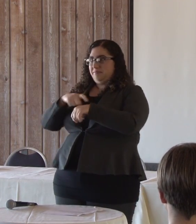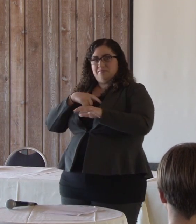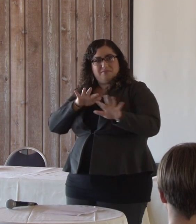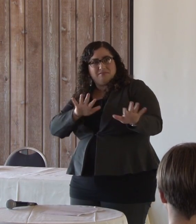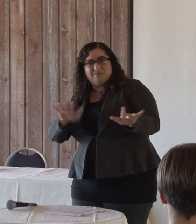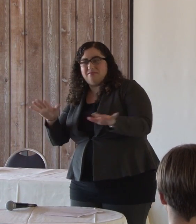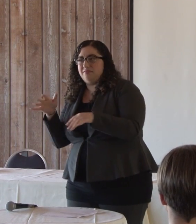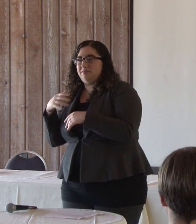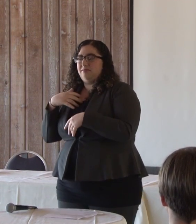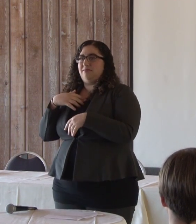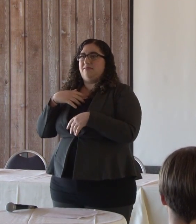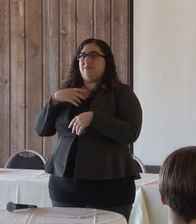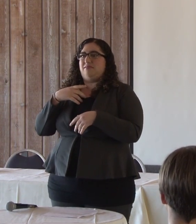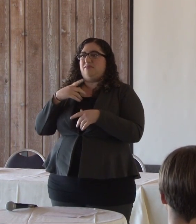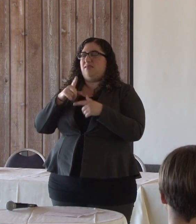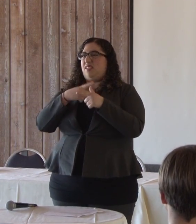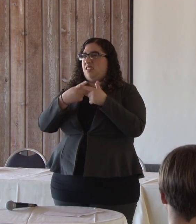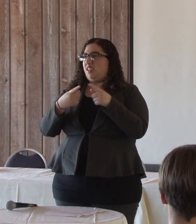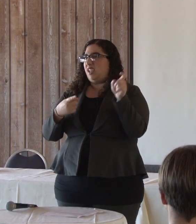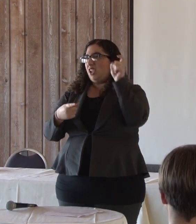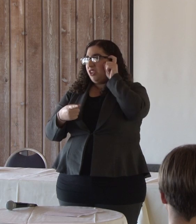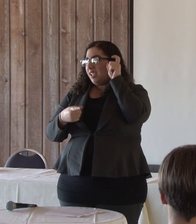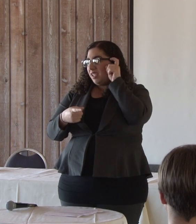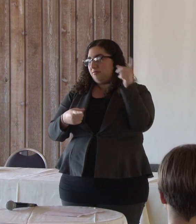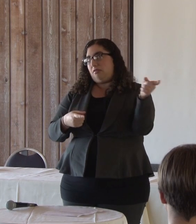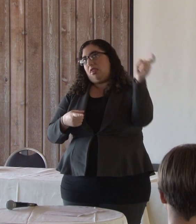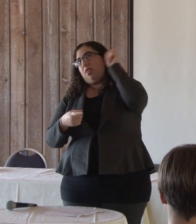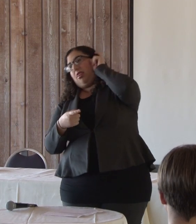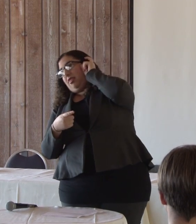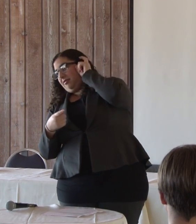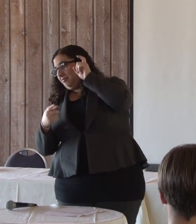They didn't help me understand what was going on, it was my first time in this type of